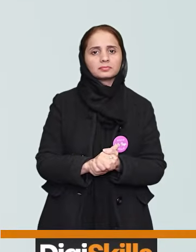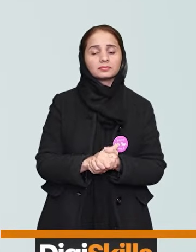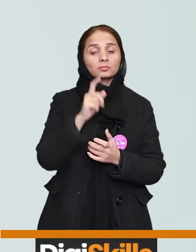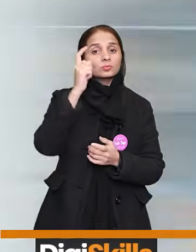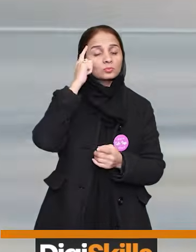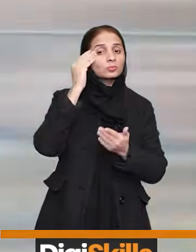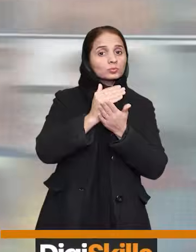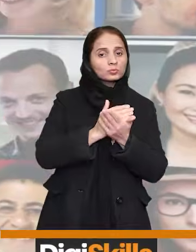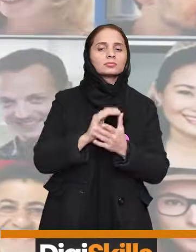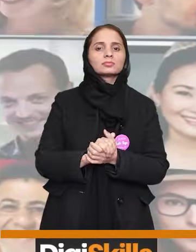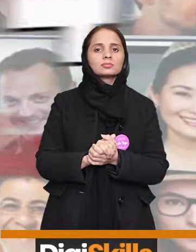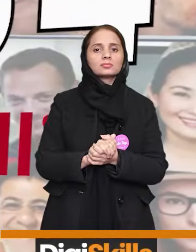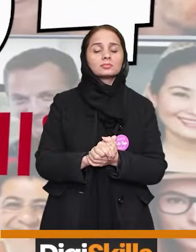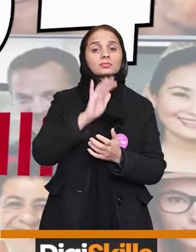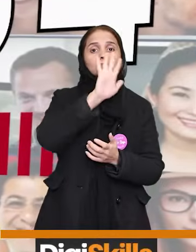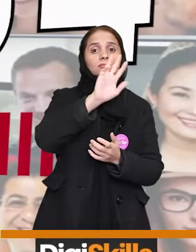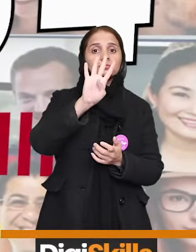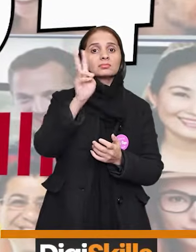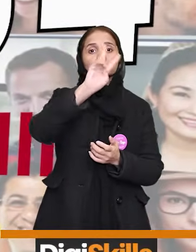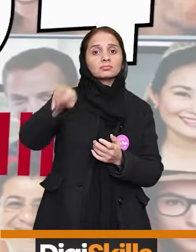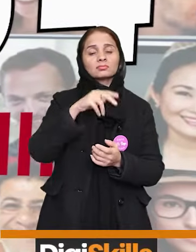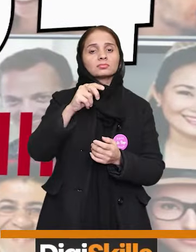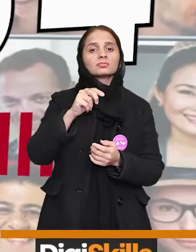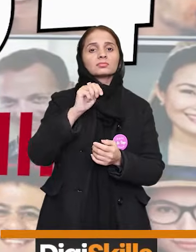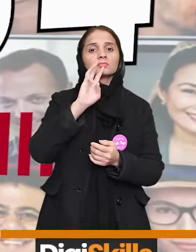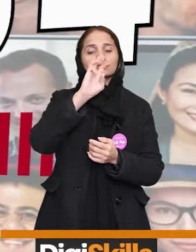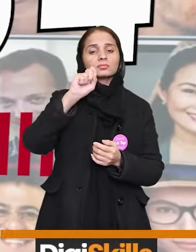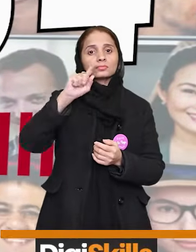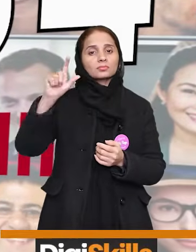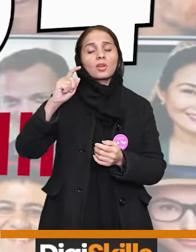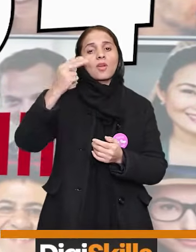Please remember that 54 million Americans do freelancing.